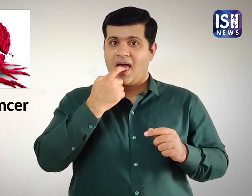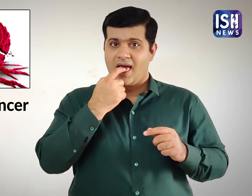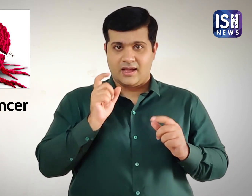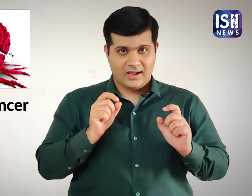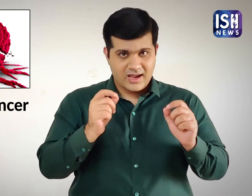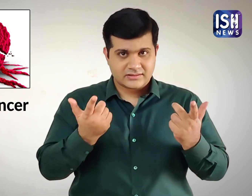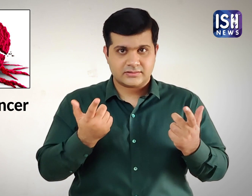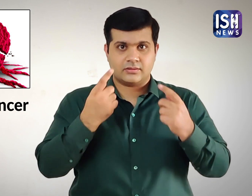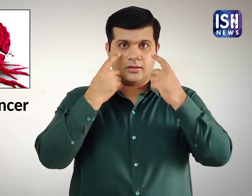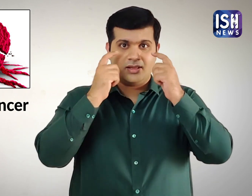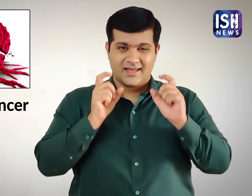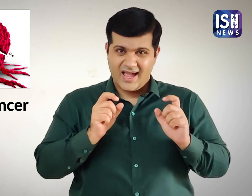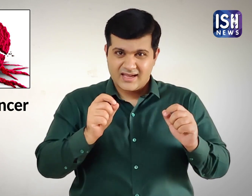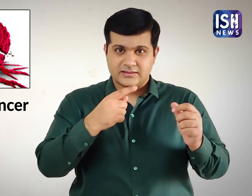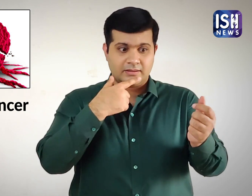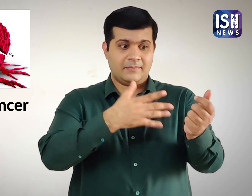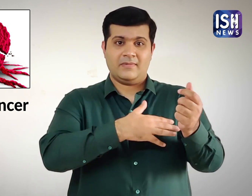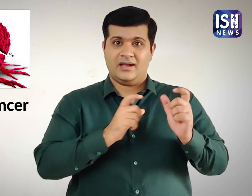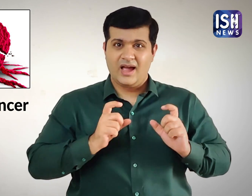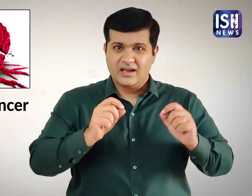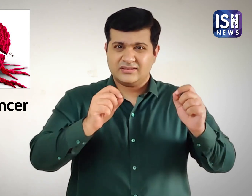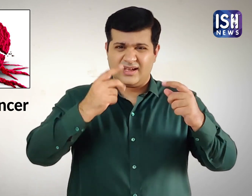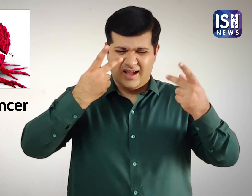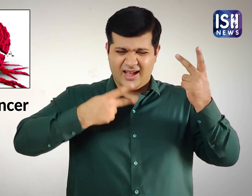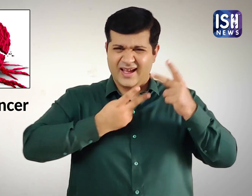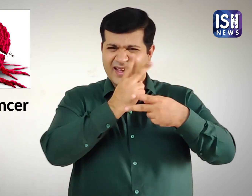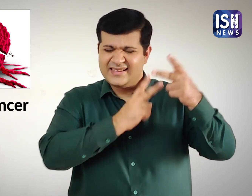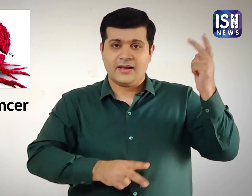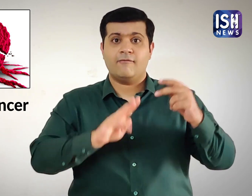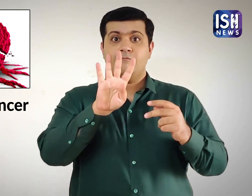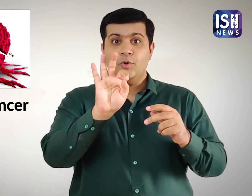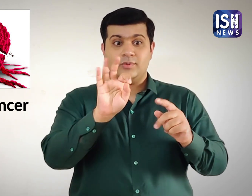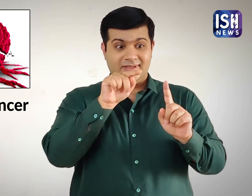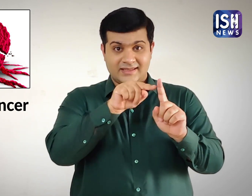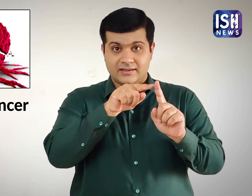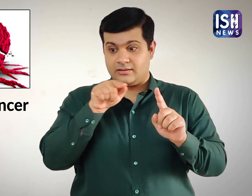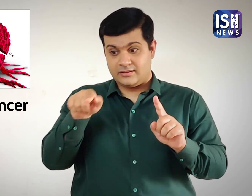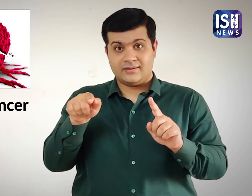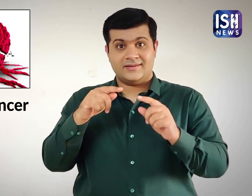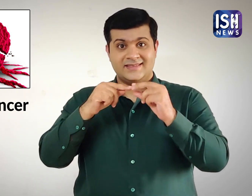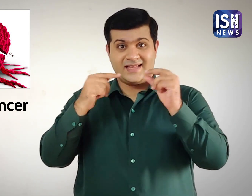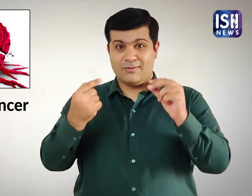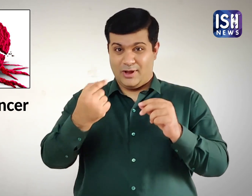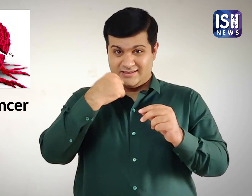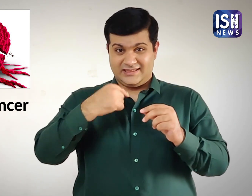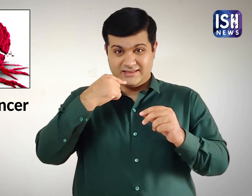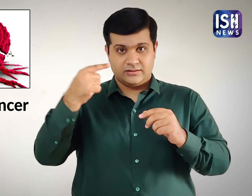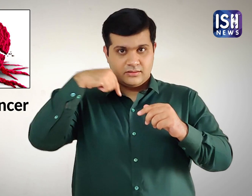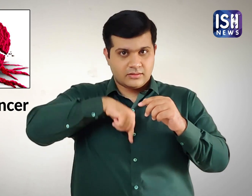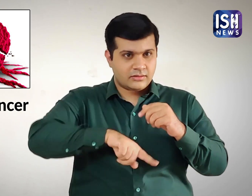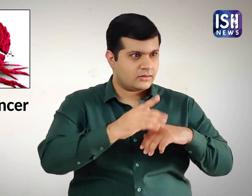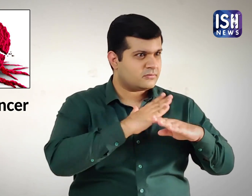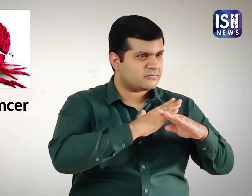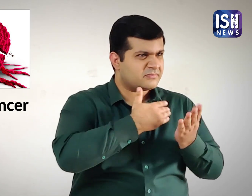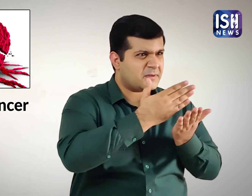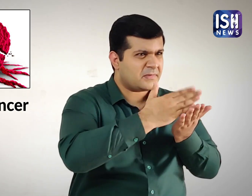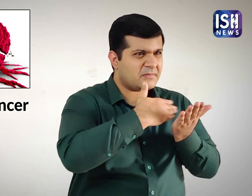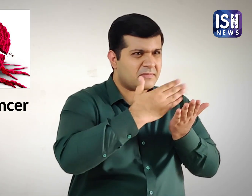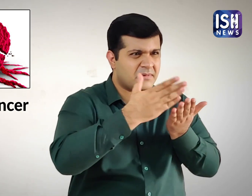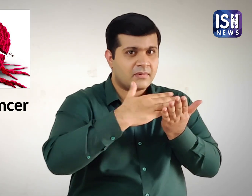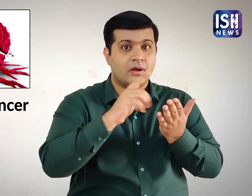like oral cancer, eye cancer, blood cancer etc.